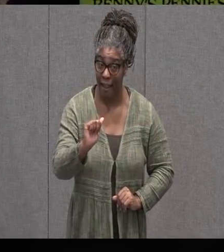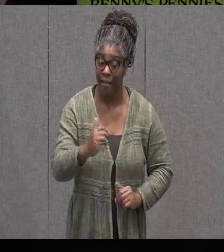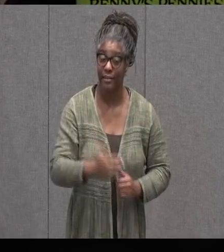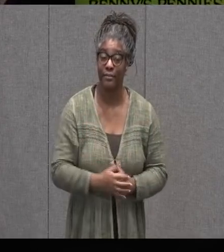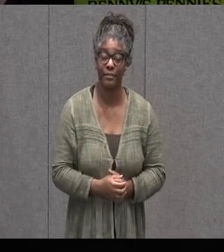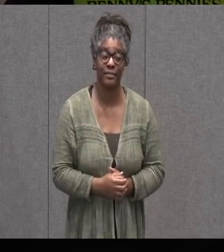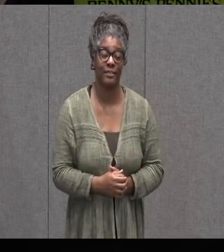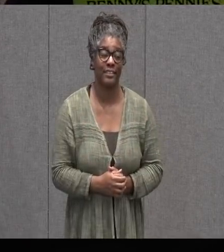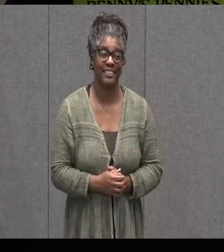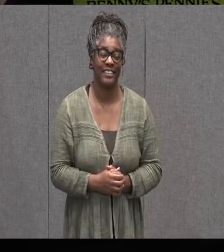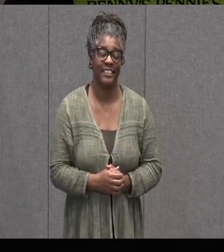Great job.